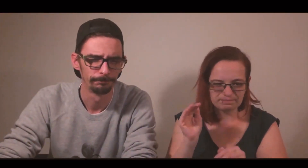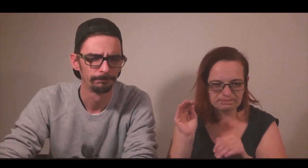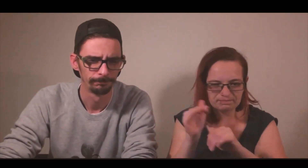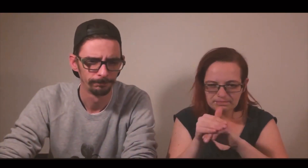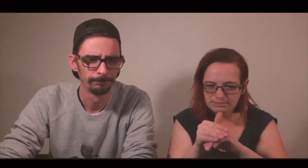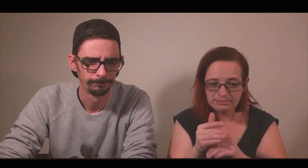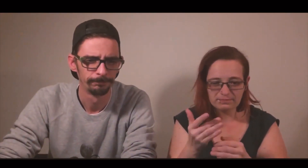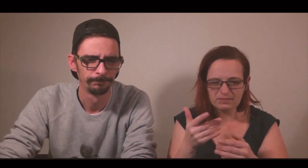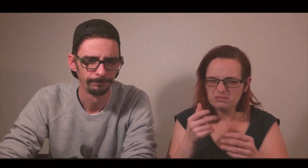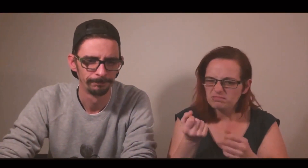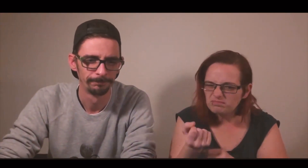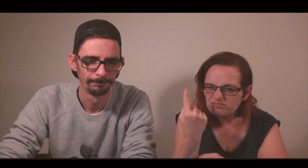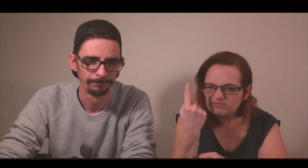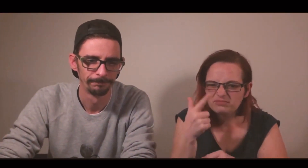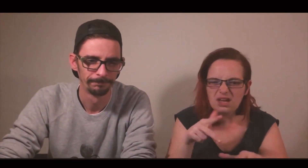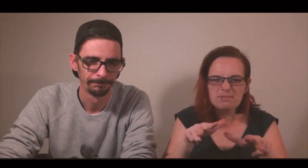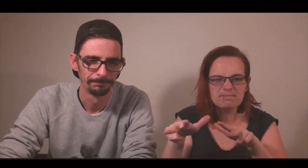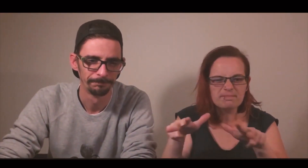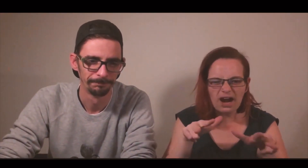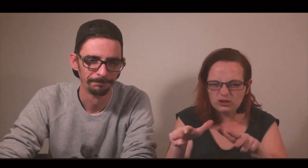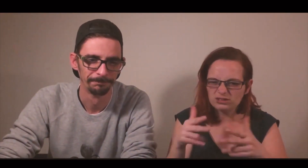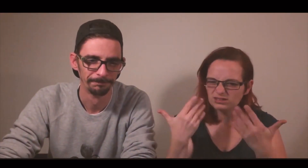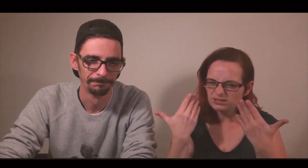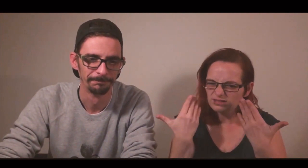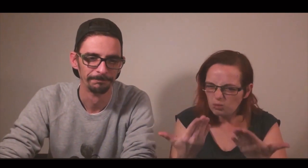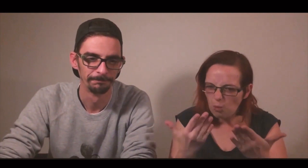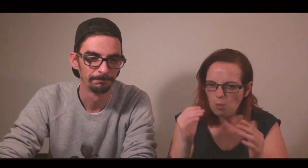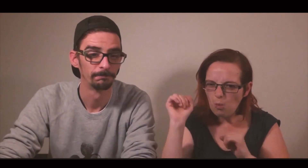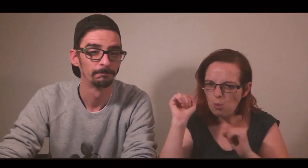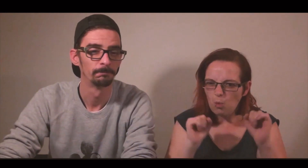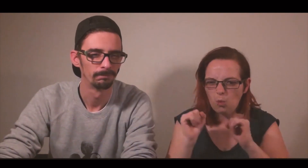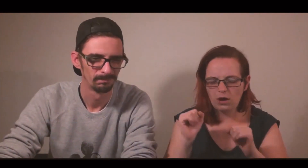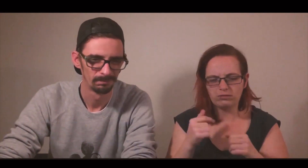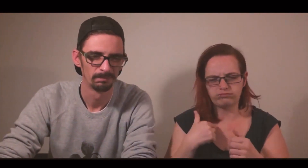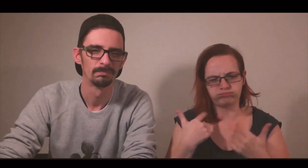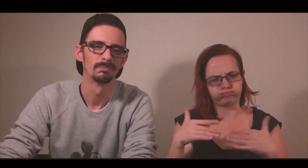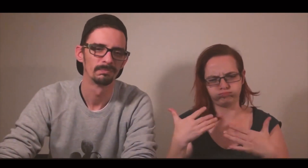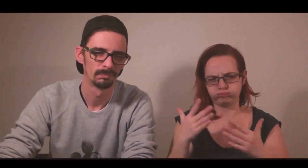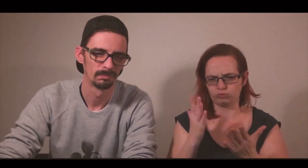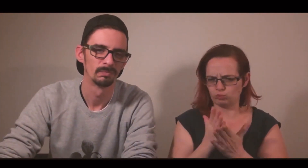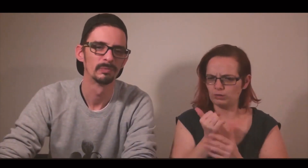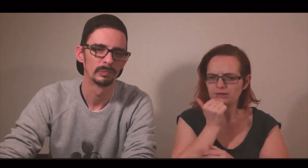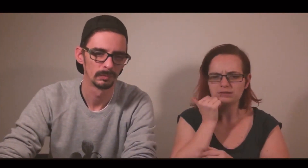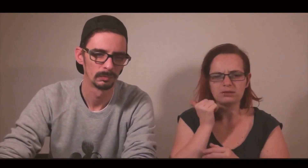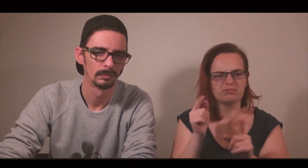The behavior of this manager immediately caught my eye. For me it is already a border crossing.